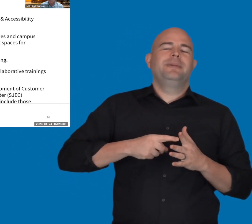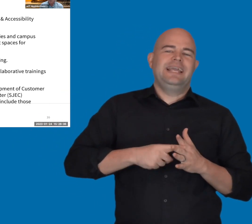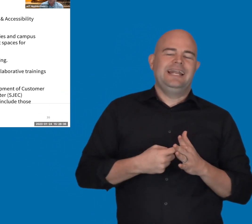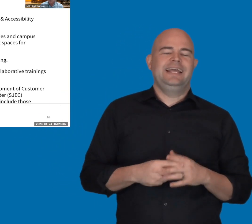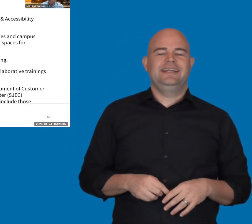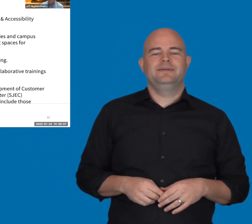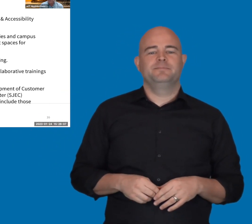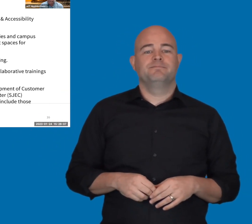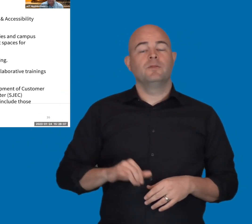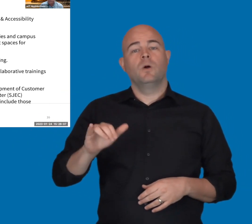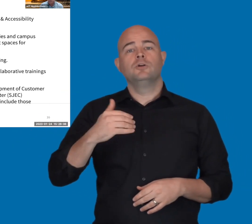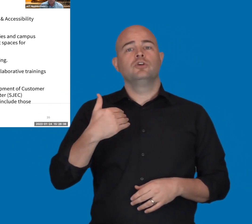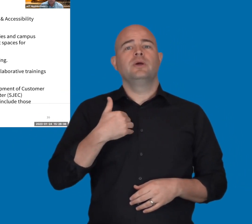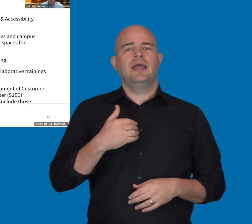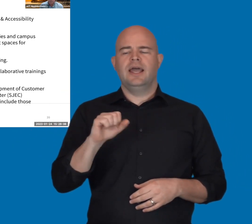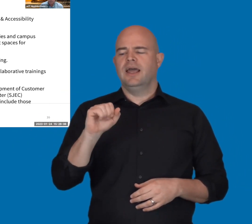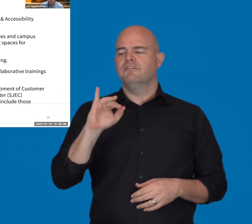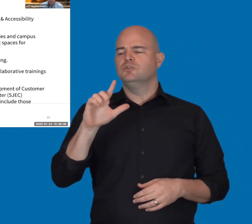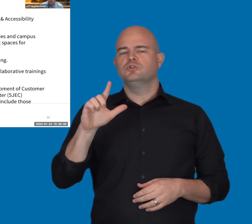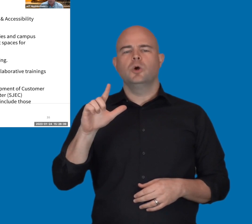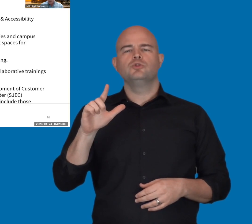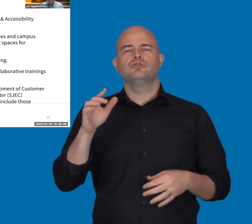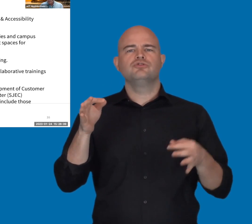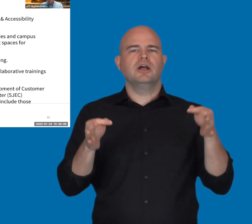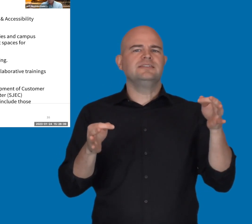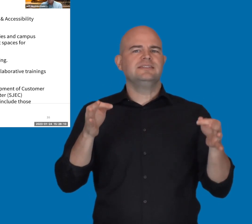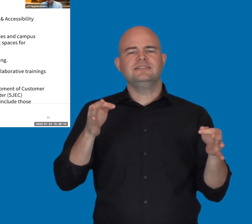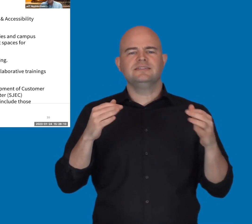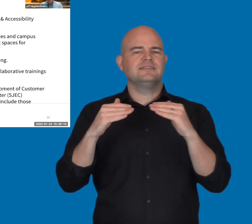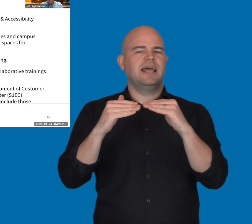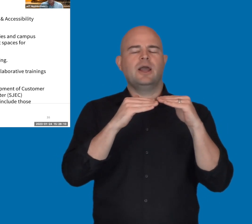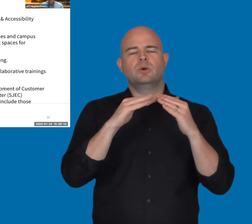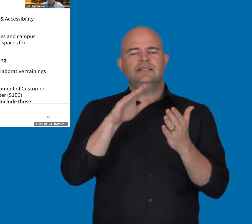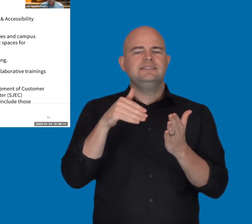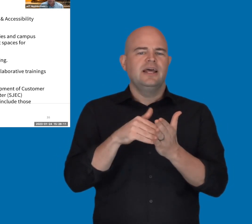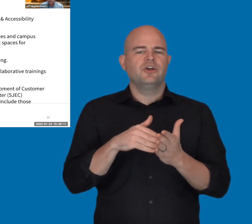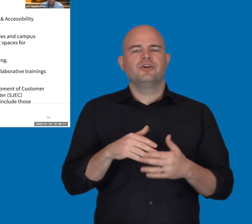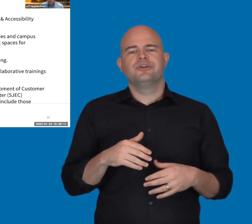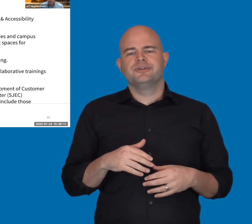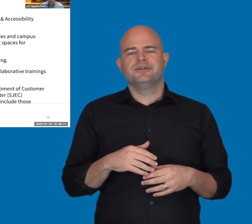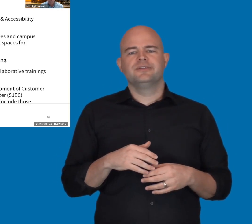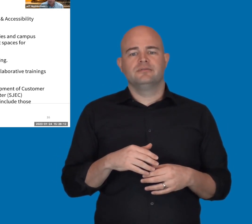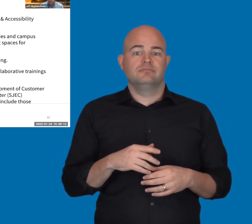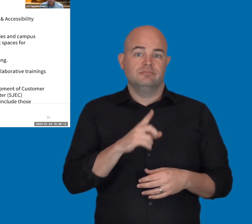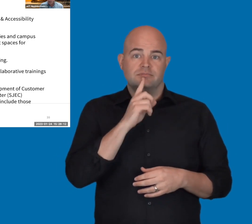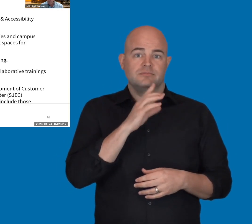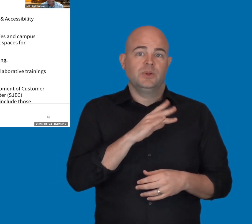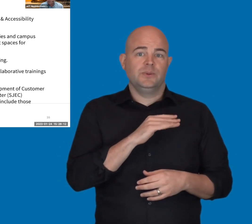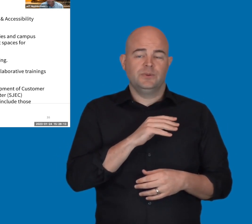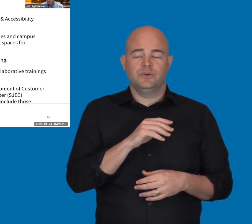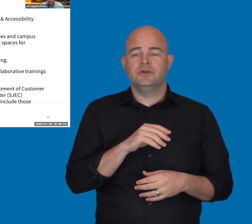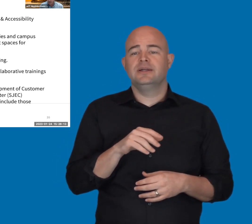which I think lands a little bit differently. And then lastly, within student services, you know,